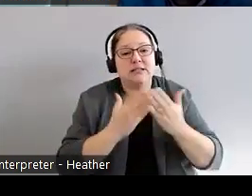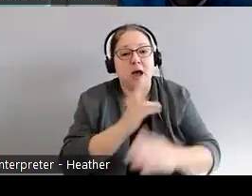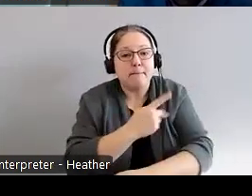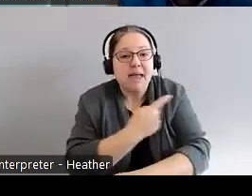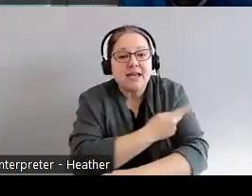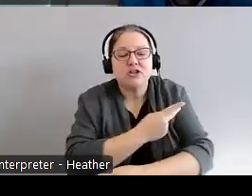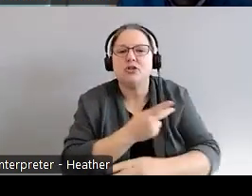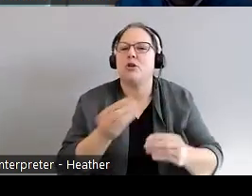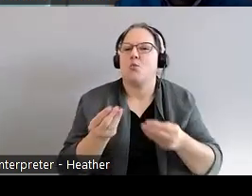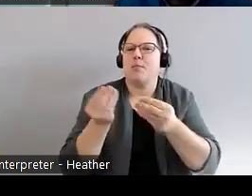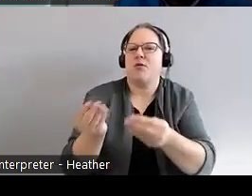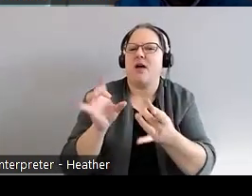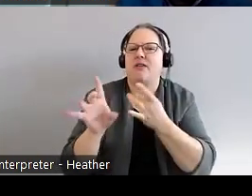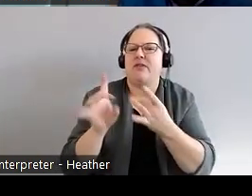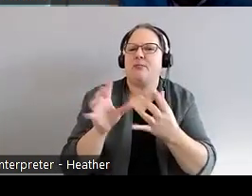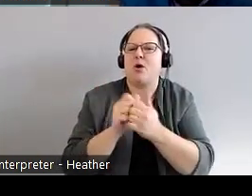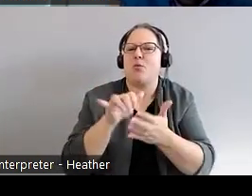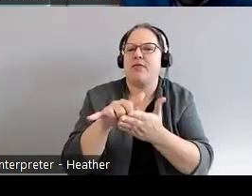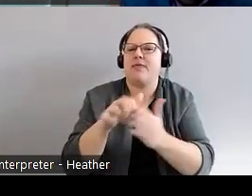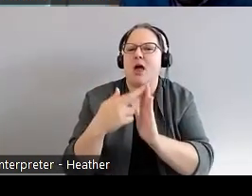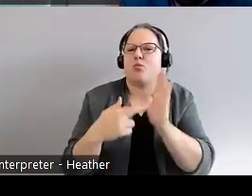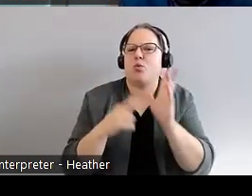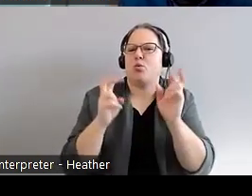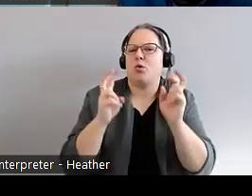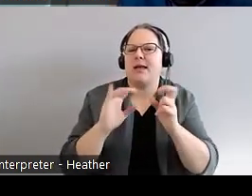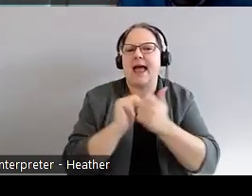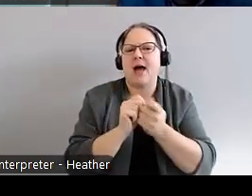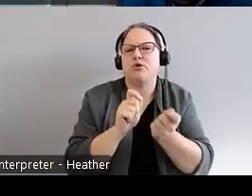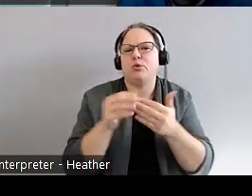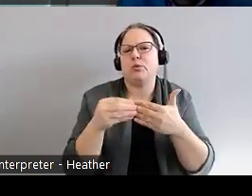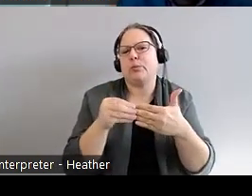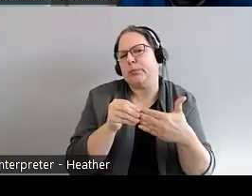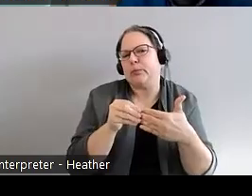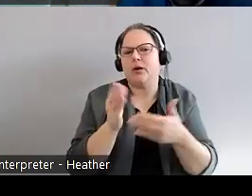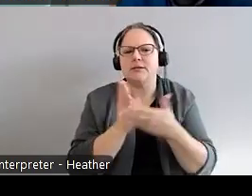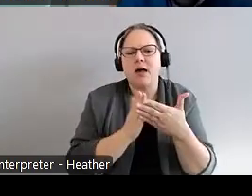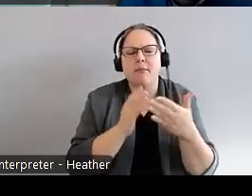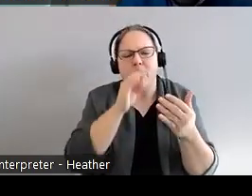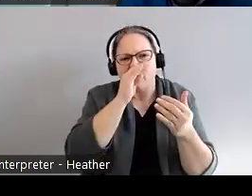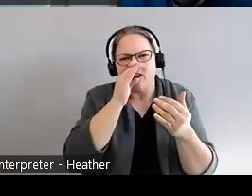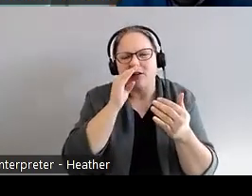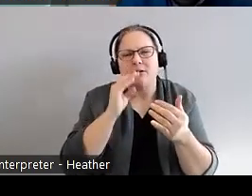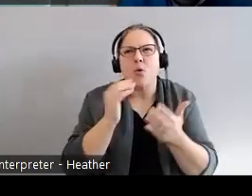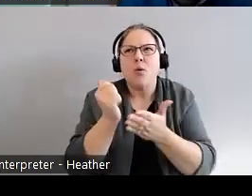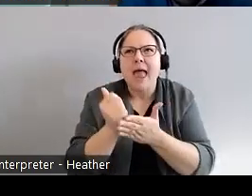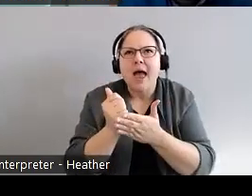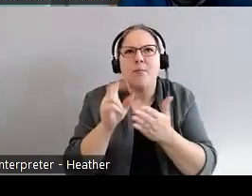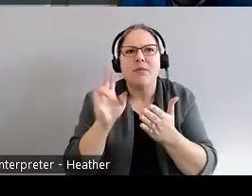those kinds of rules and how to restructure them. Um we help uh units um you know with